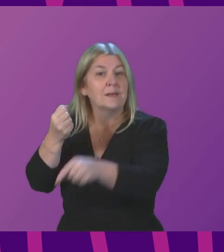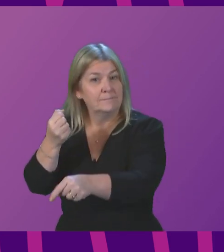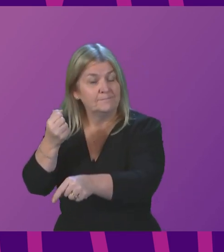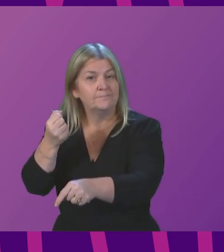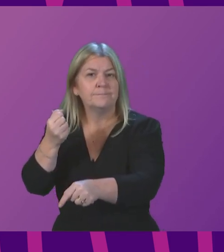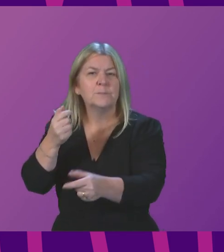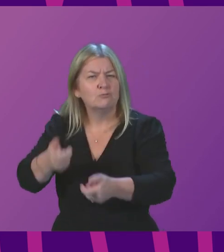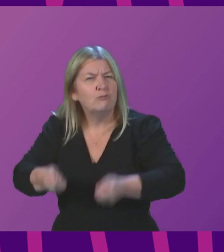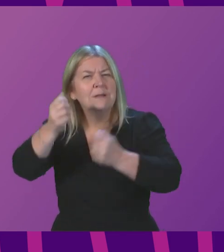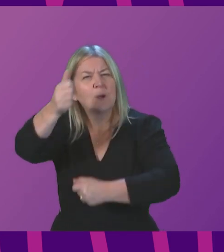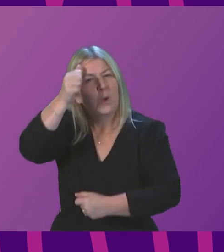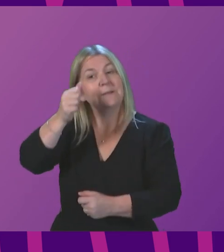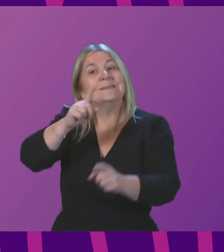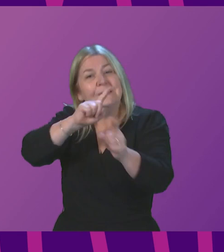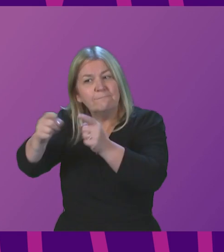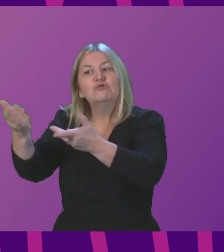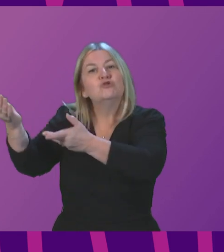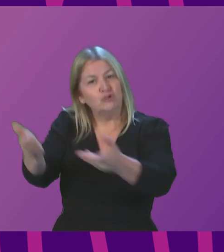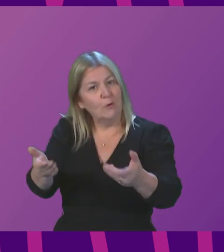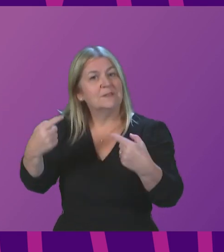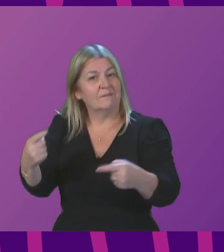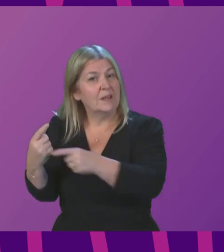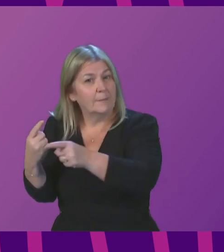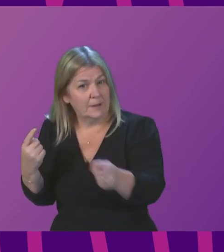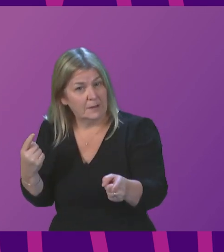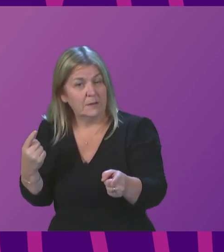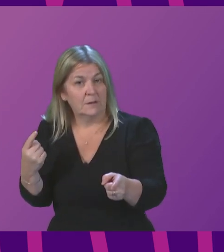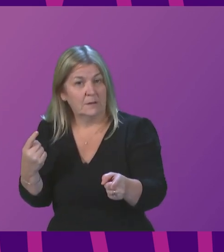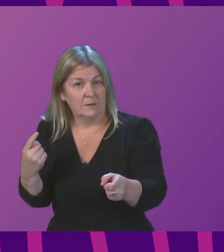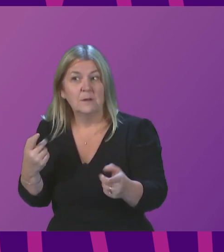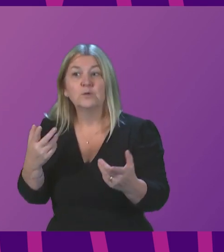that are available to people with financial worries. Home Energy Scotland can refer families